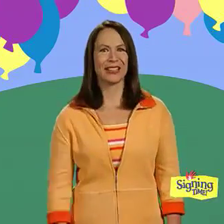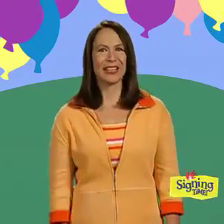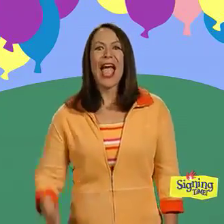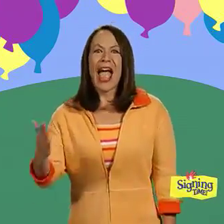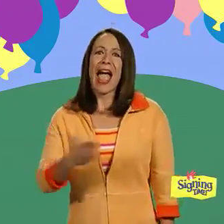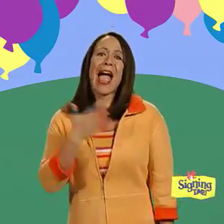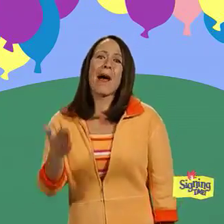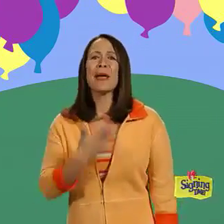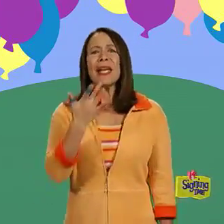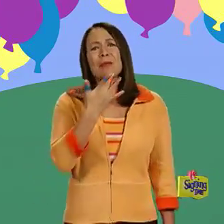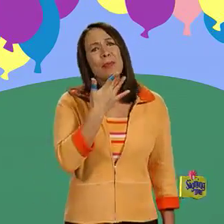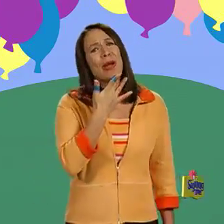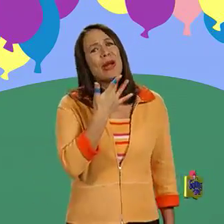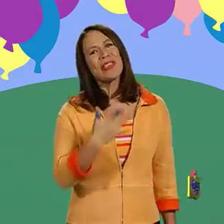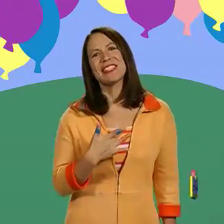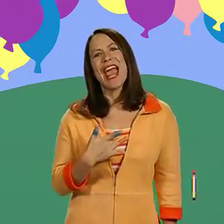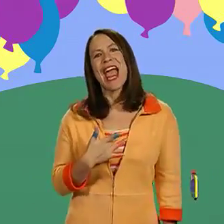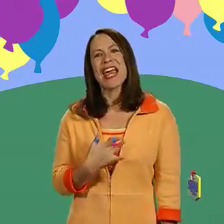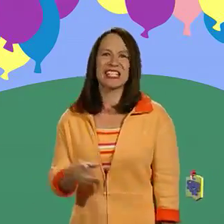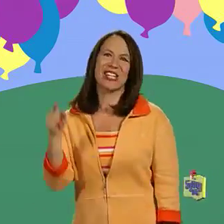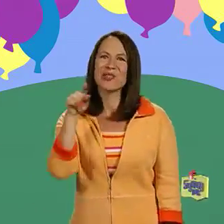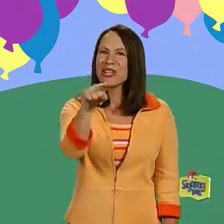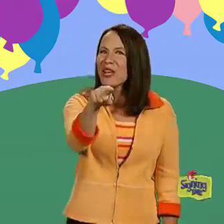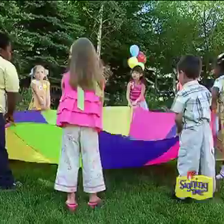That you became you Happy Birthday to you